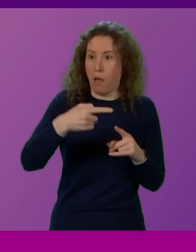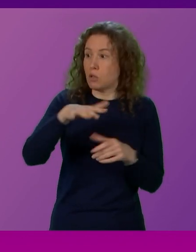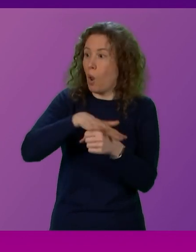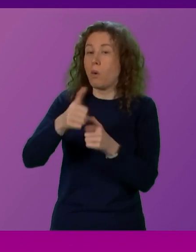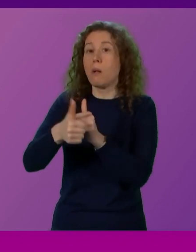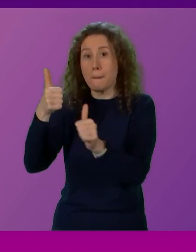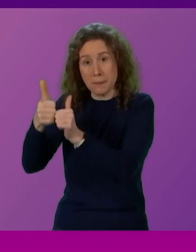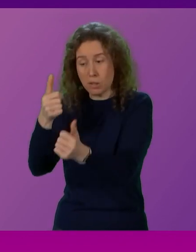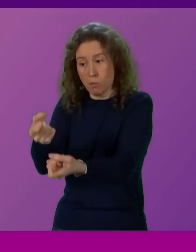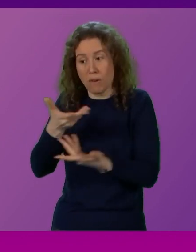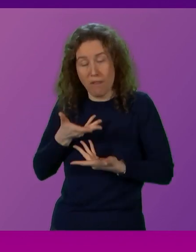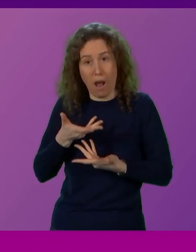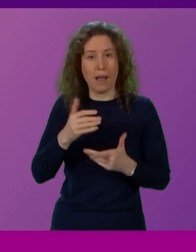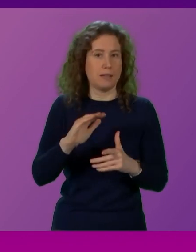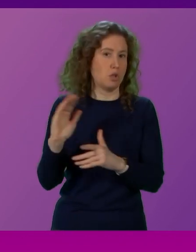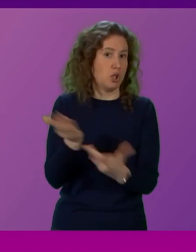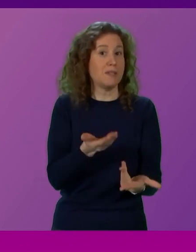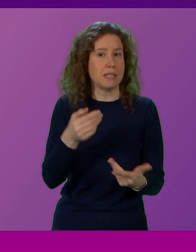who supply goods and services to councils.”